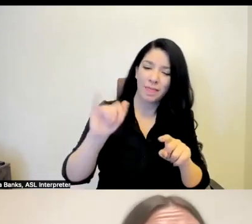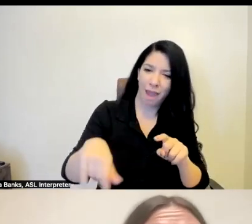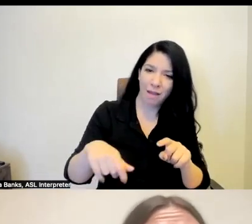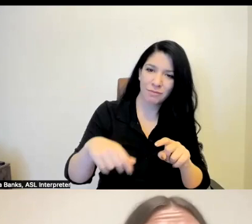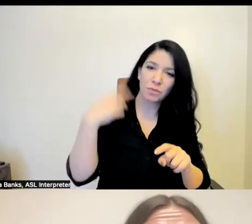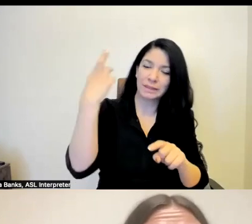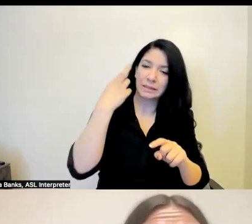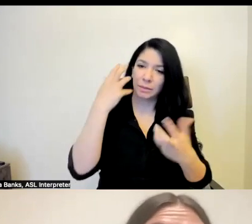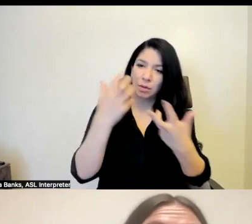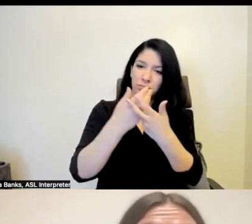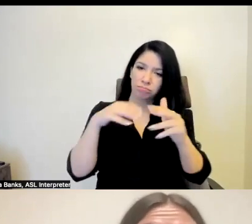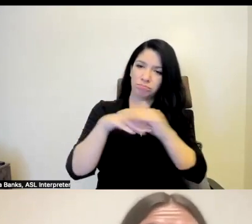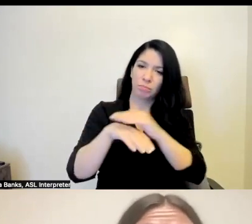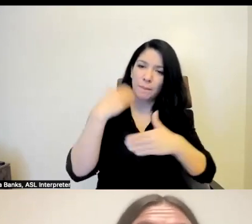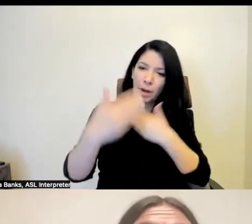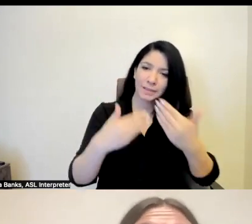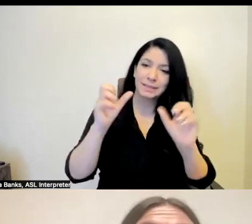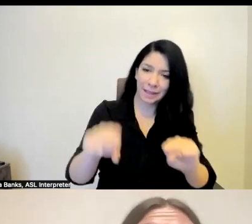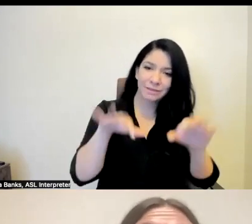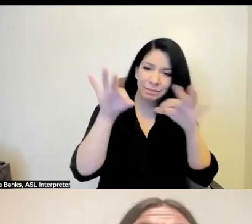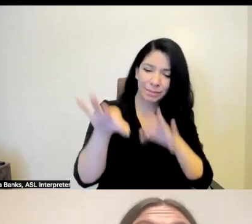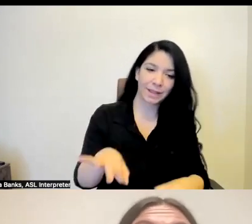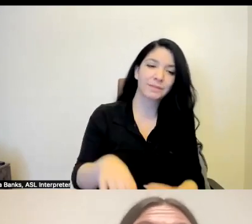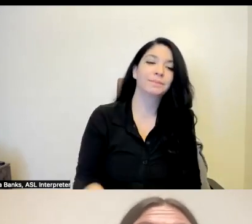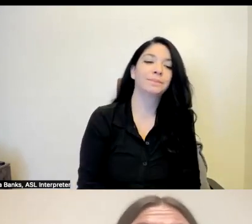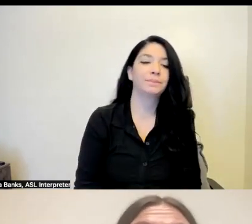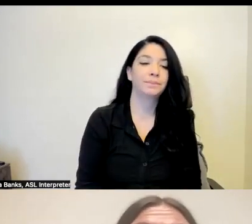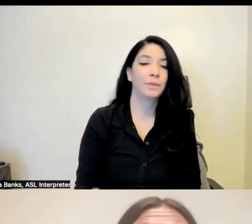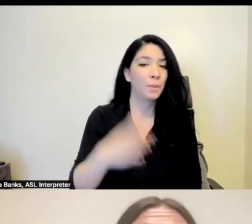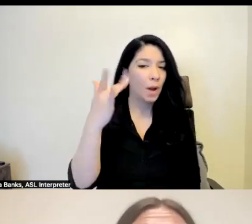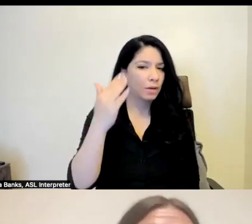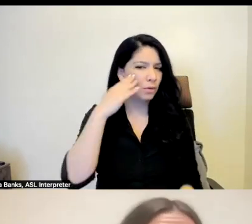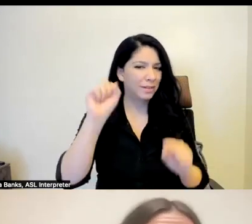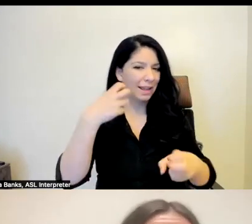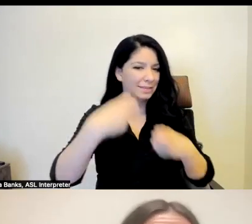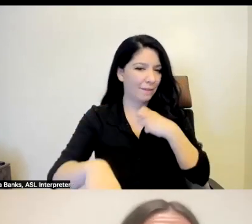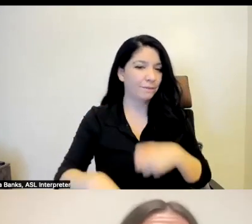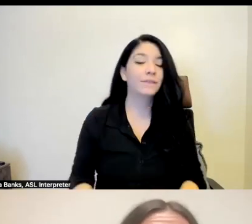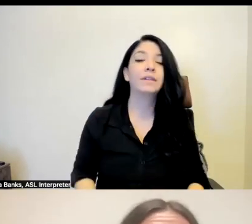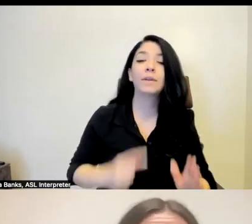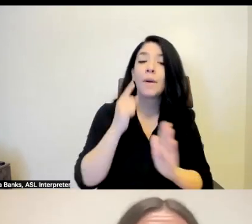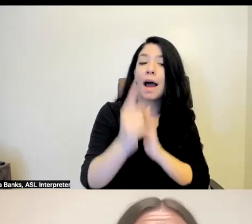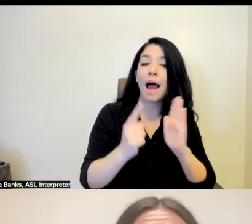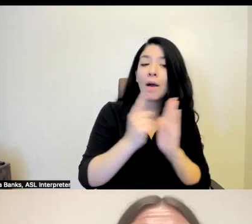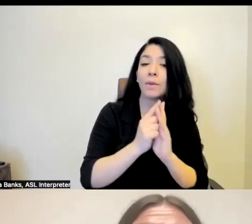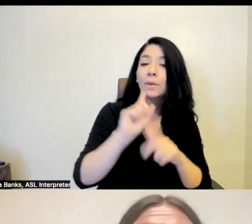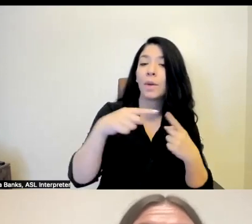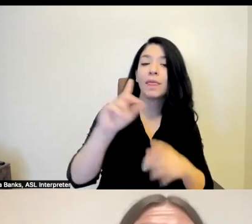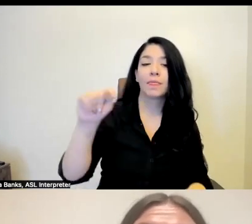we know it can be tough. Our peer support office hours is currently scheduled for Thursday, July